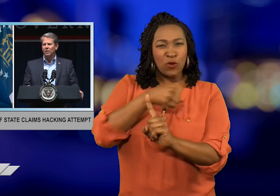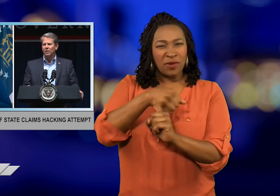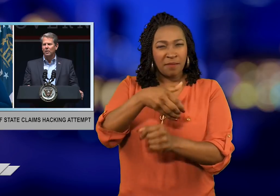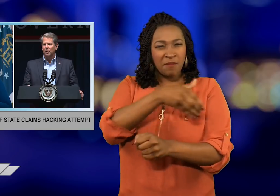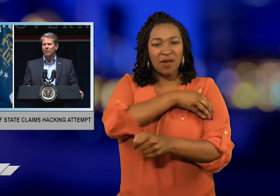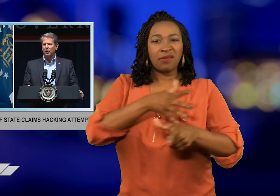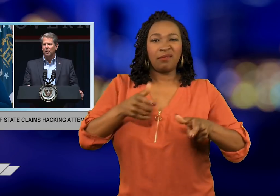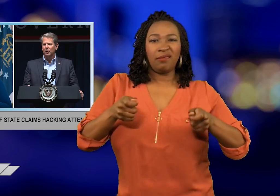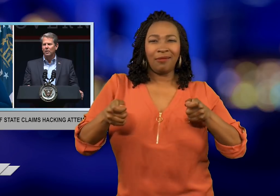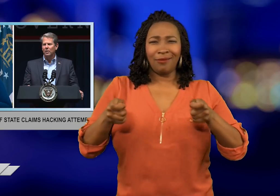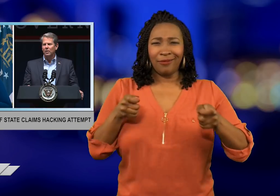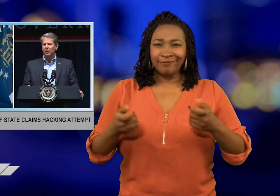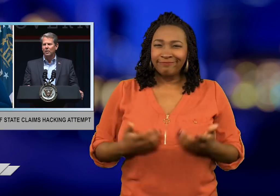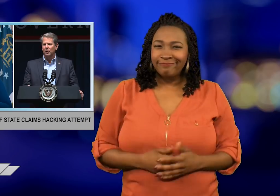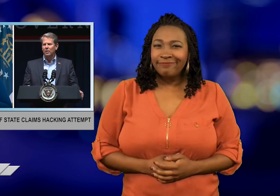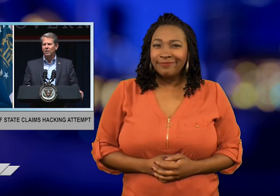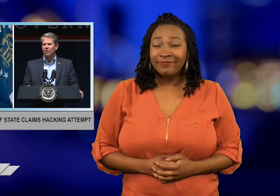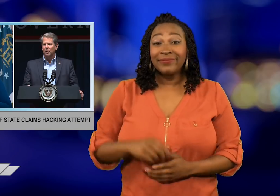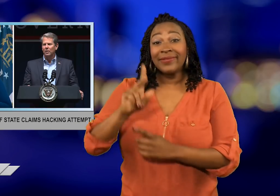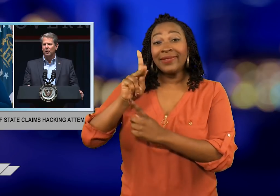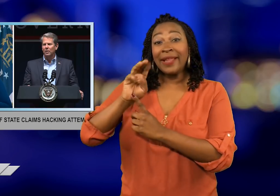by Kemp's office.